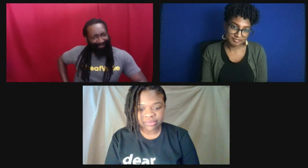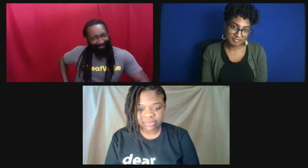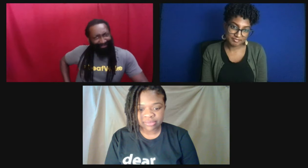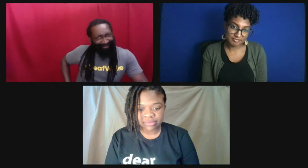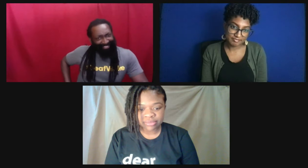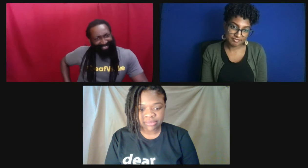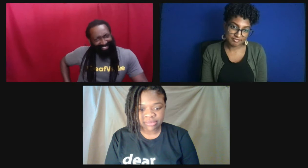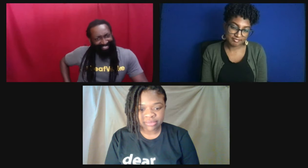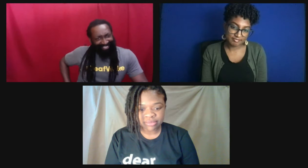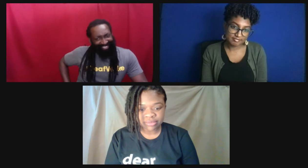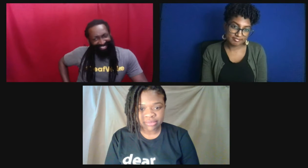Busy doing what?